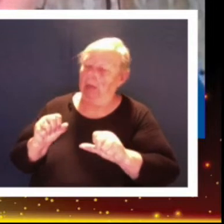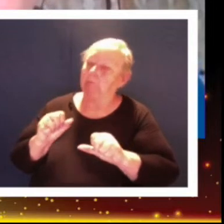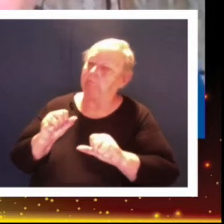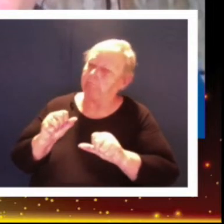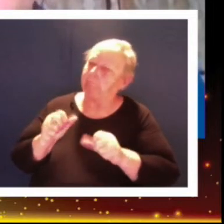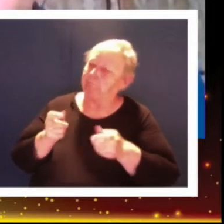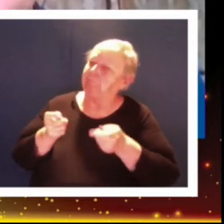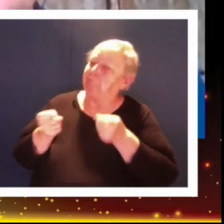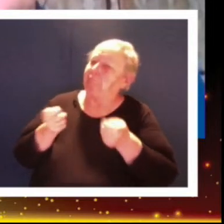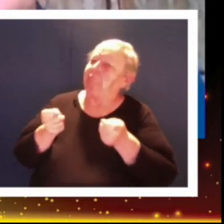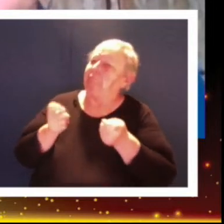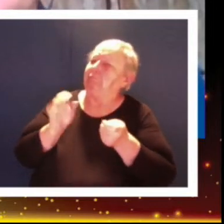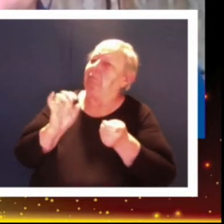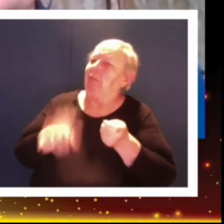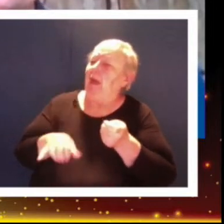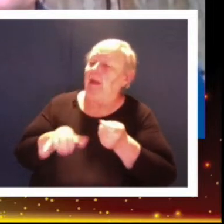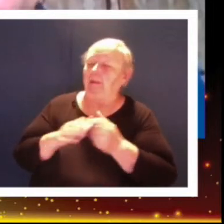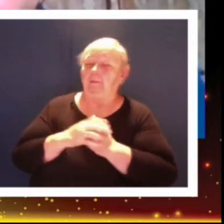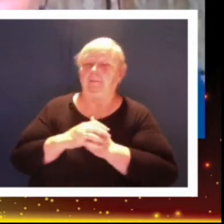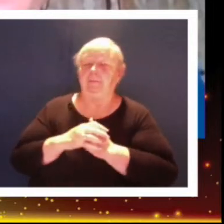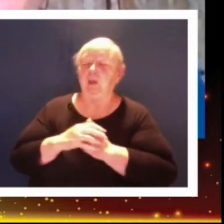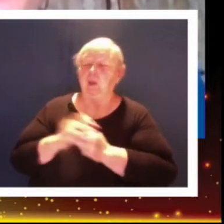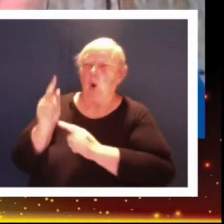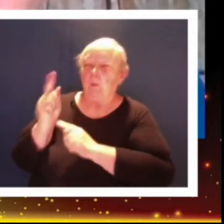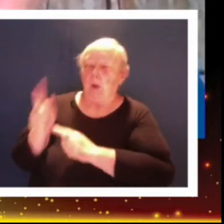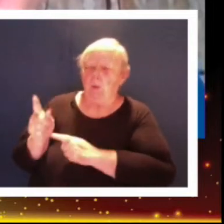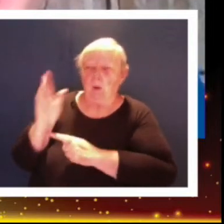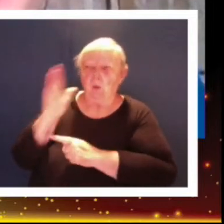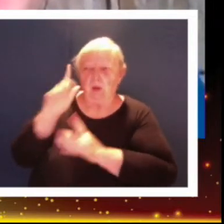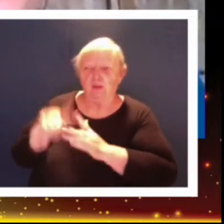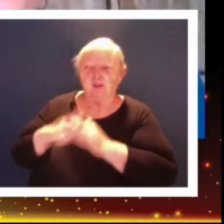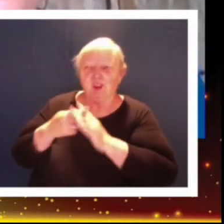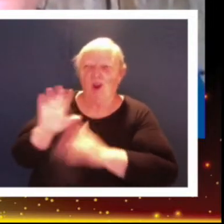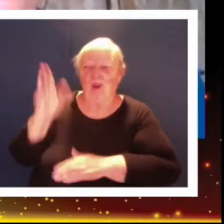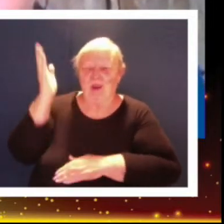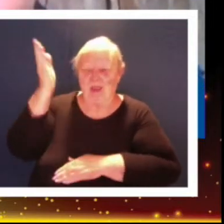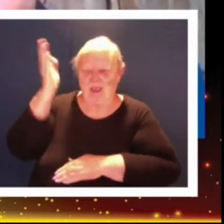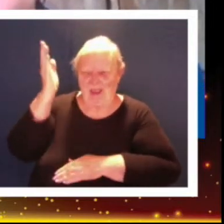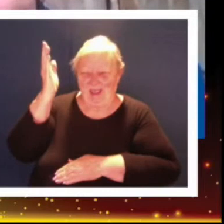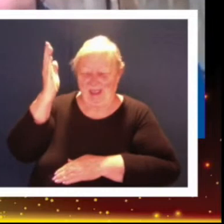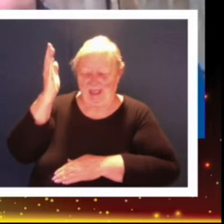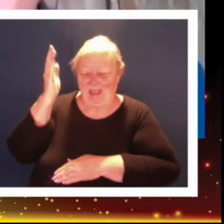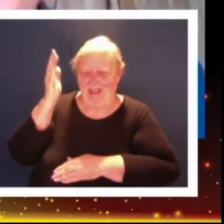but before we do, just, I invite everyone who's listening to kind of relax.